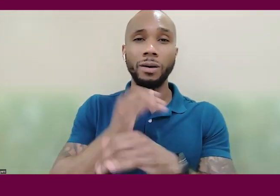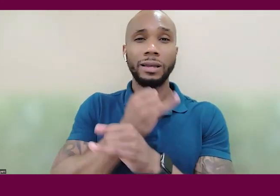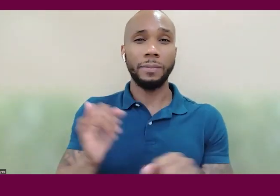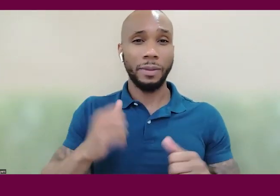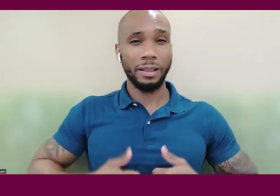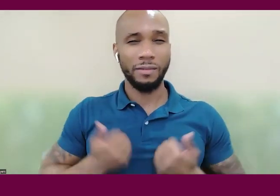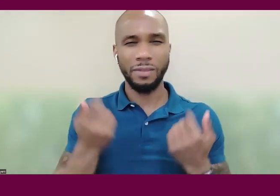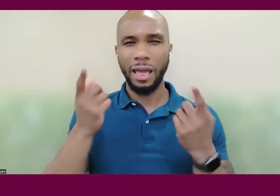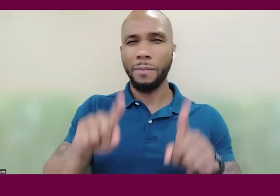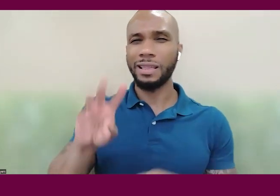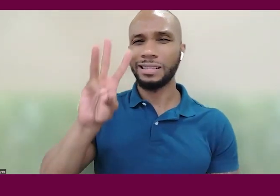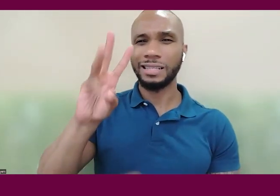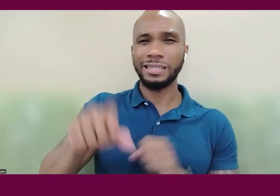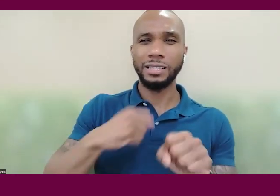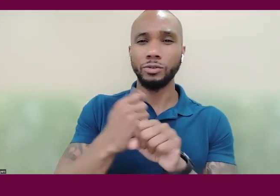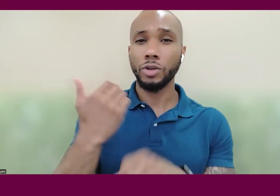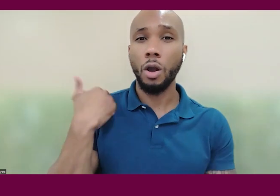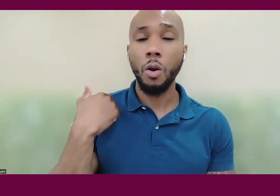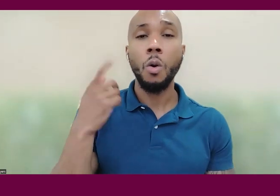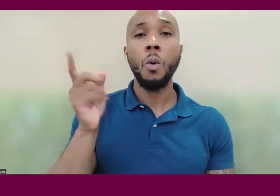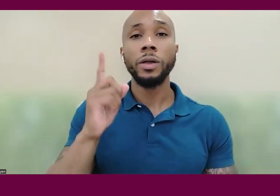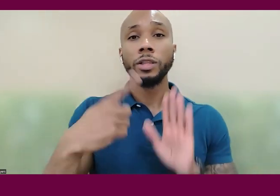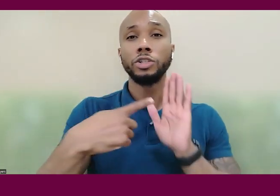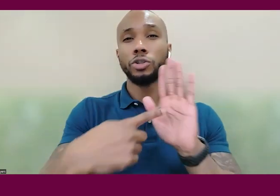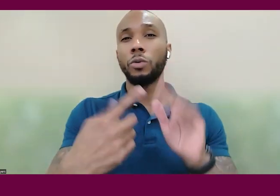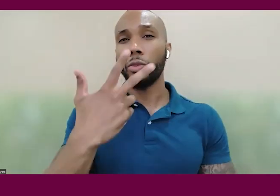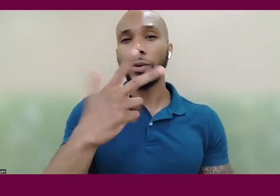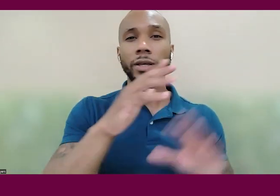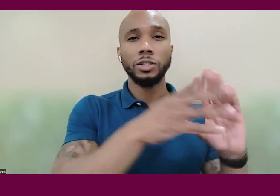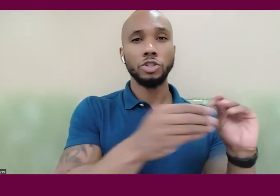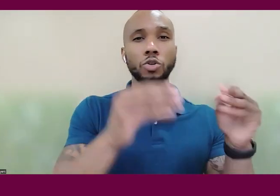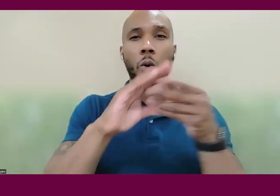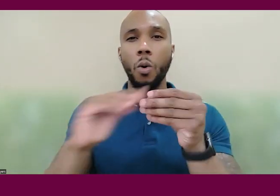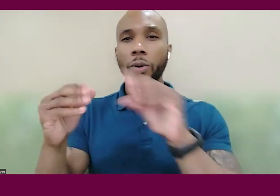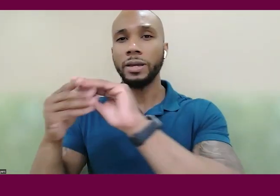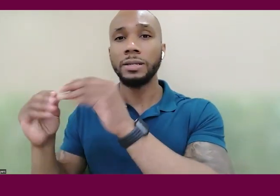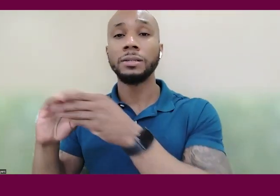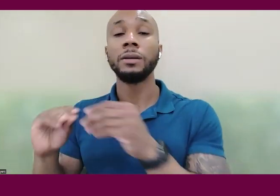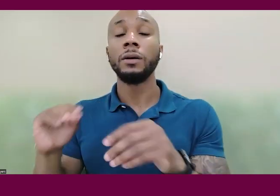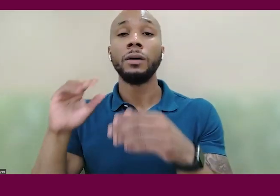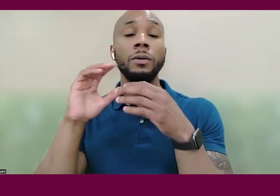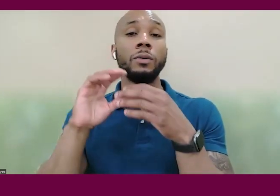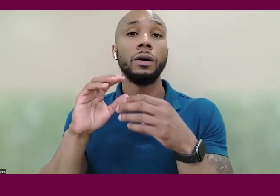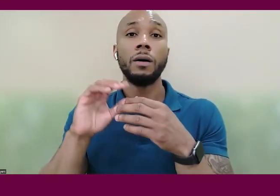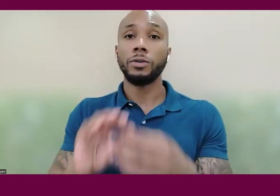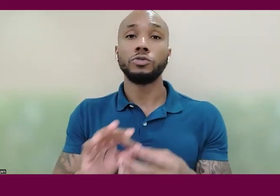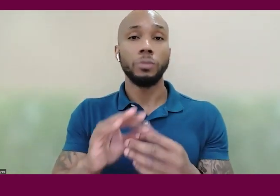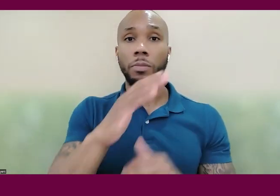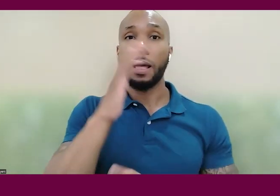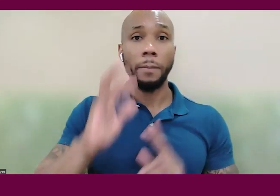It happened about six years ago, where they showed three stories of Black people with